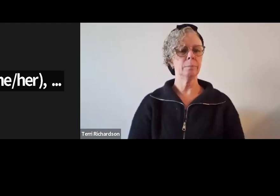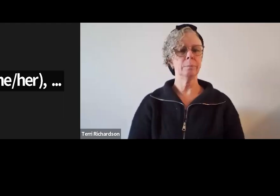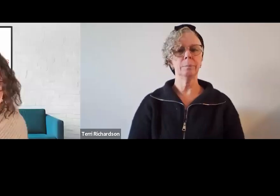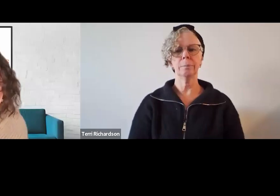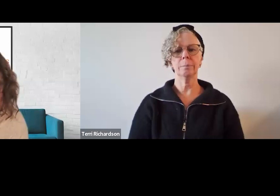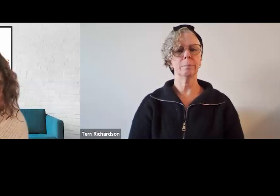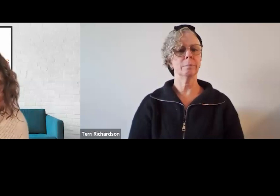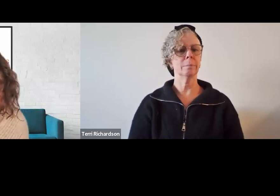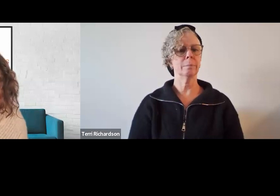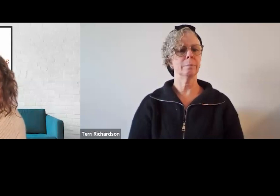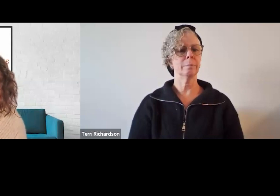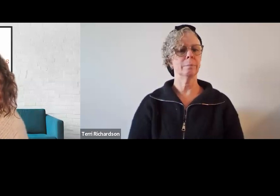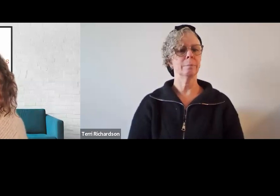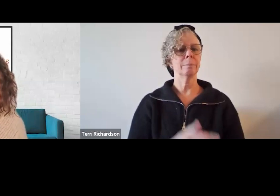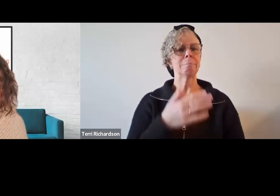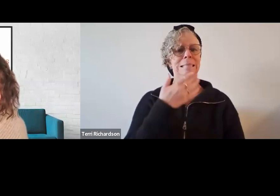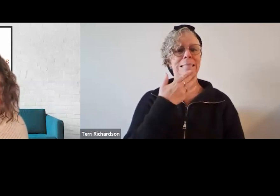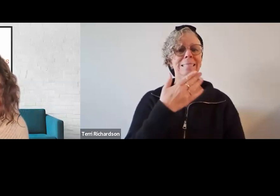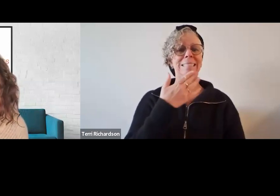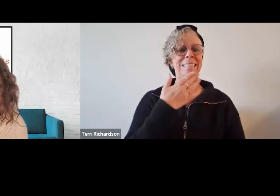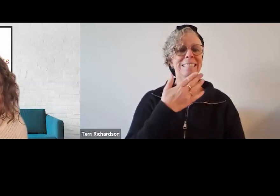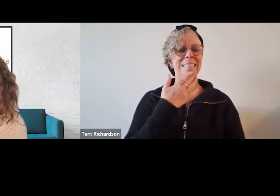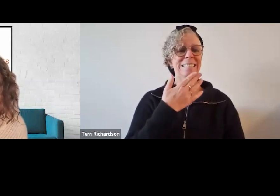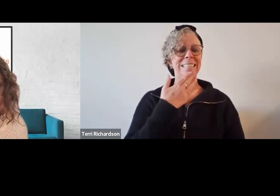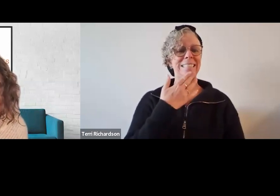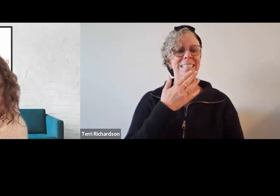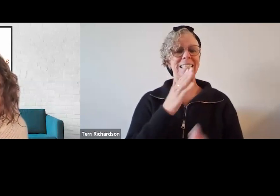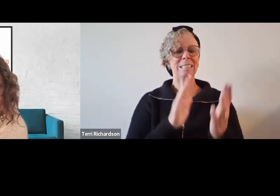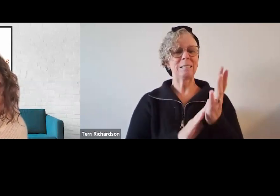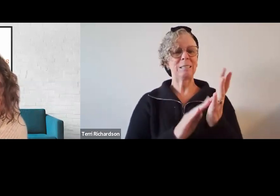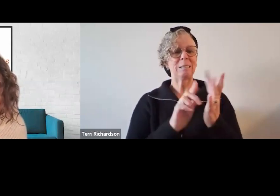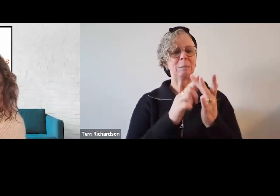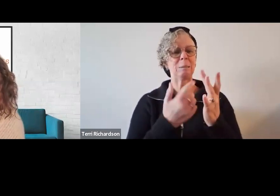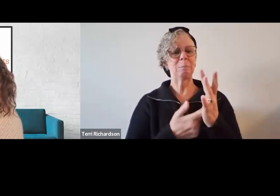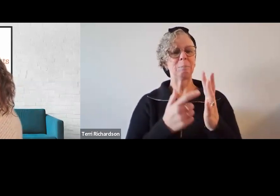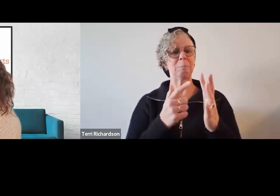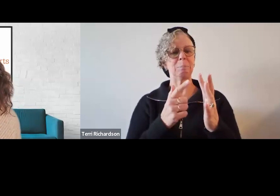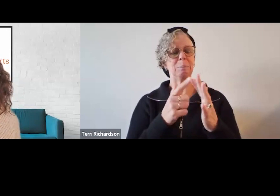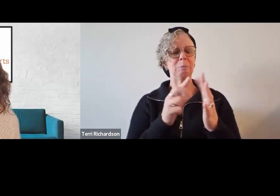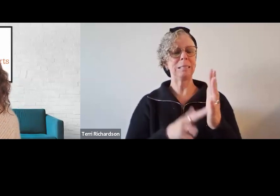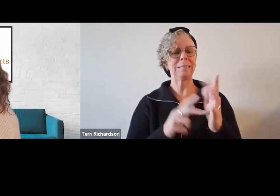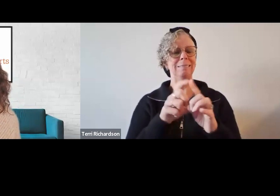Hi. Thanks so much to Merindah Donnelly and Kate Eltham from BlakDance for sharing